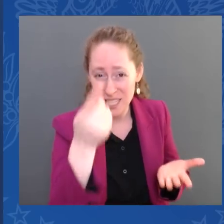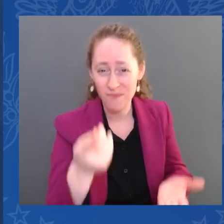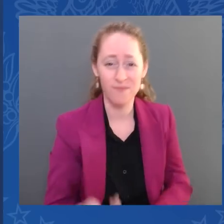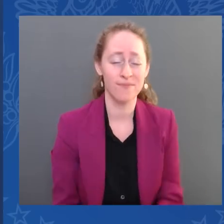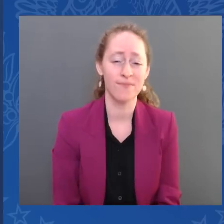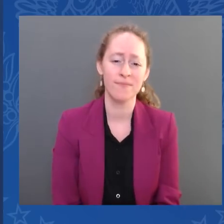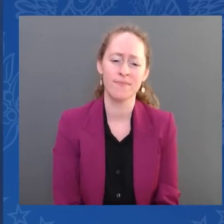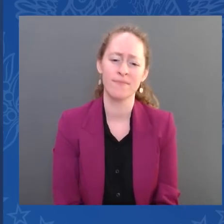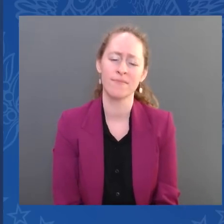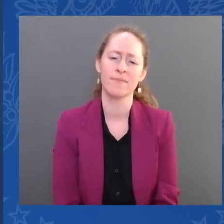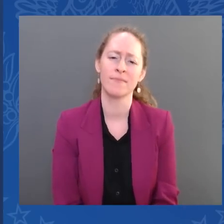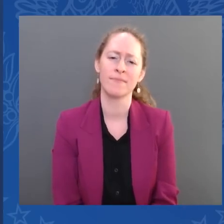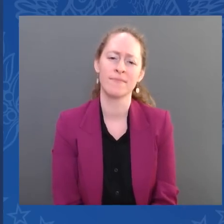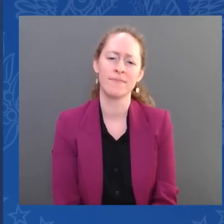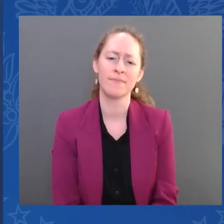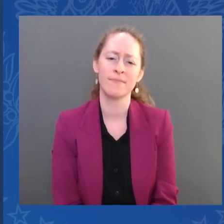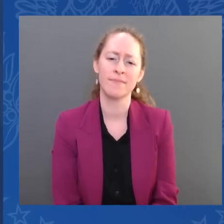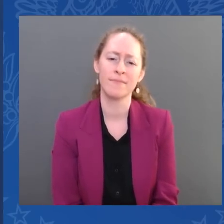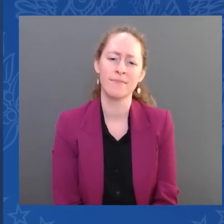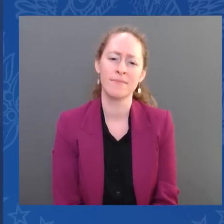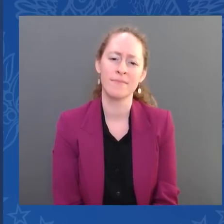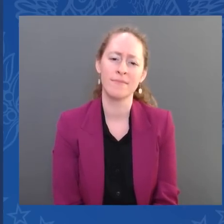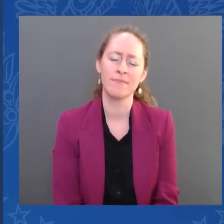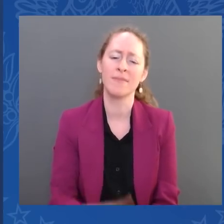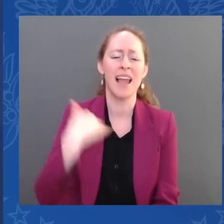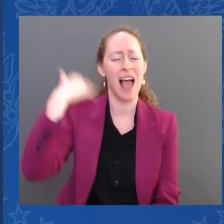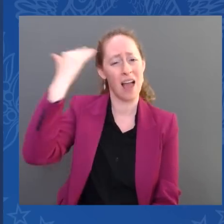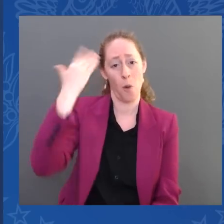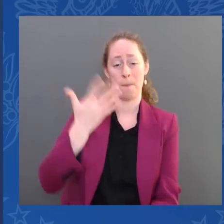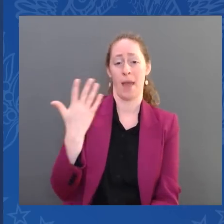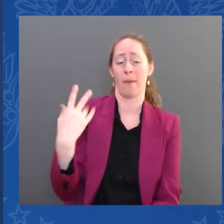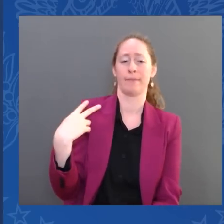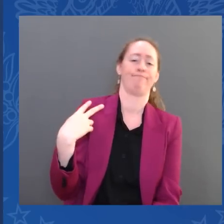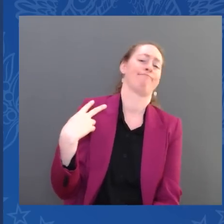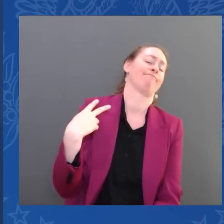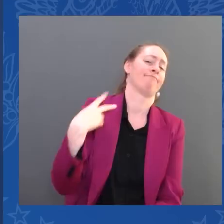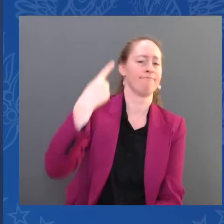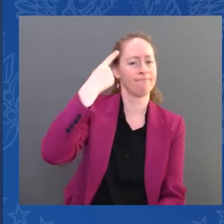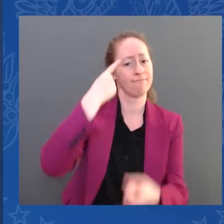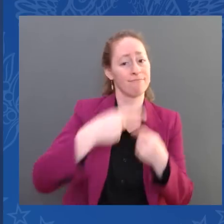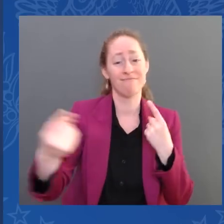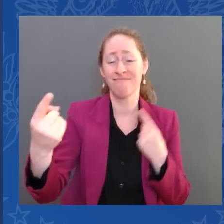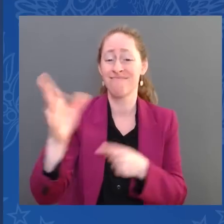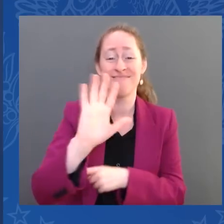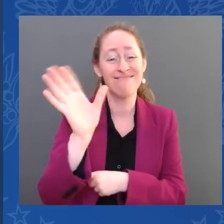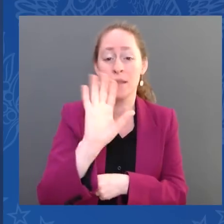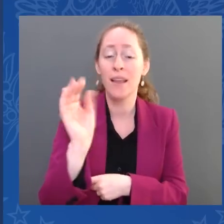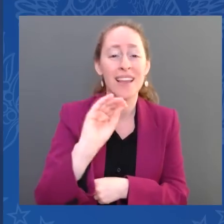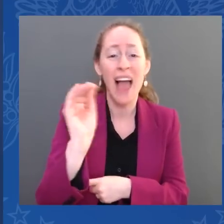nothing about Ukraine without Ukraine. It's their territory. I'm not going to tell them what they should and shouldn't do.